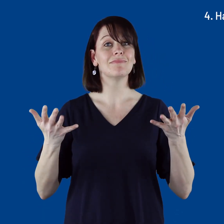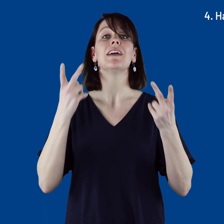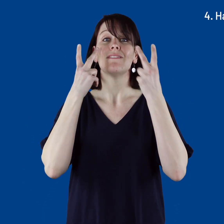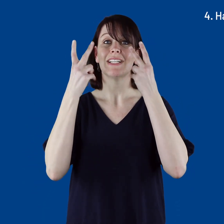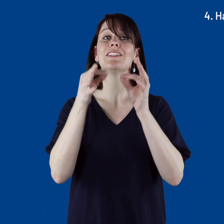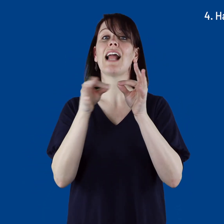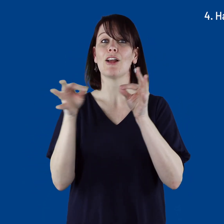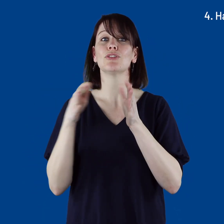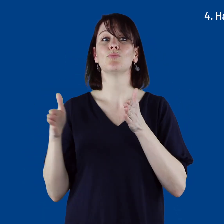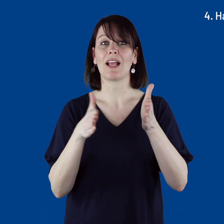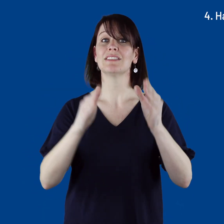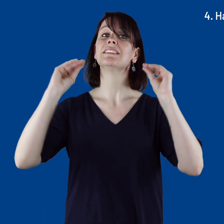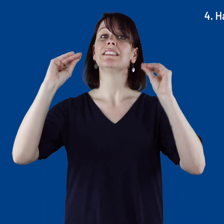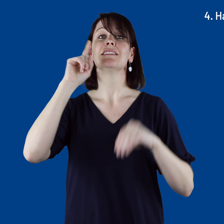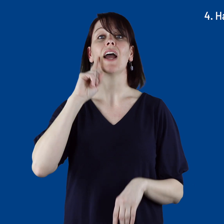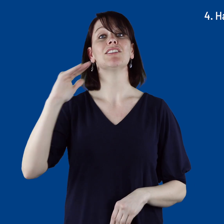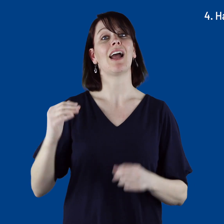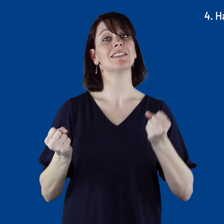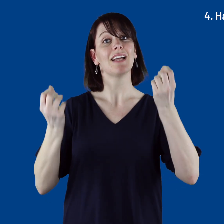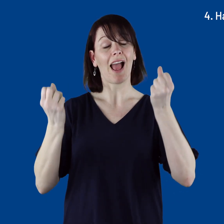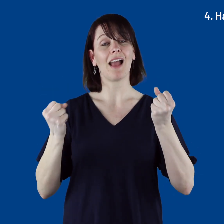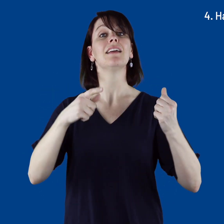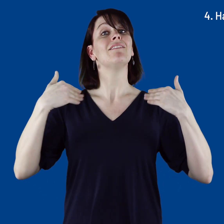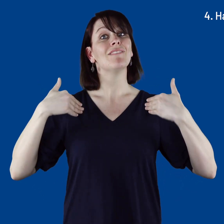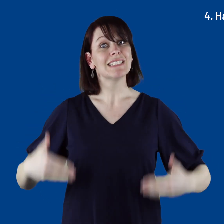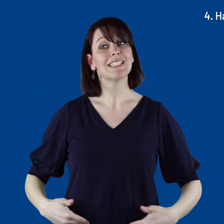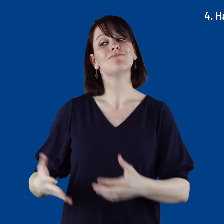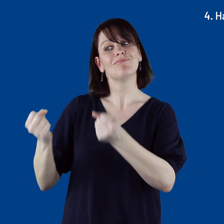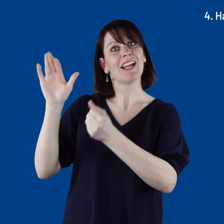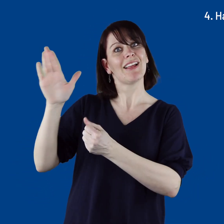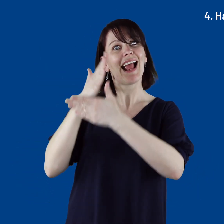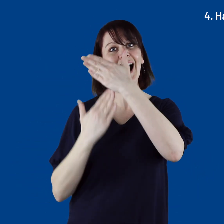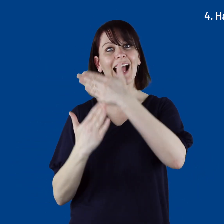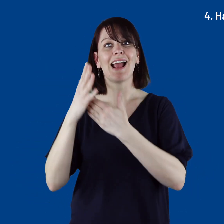Hand over hand is a visual language strategy to teach a deaf child a sign. You physically take